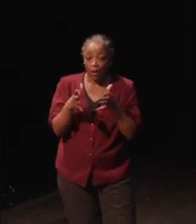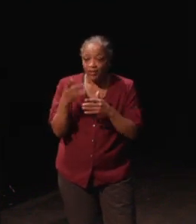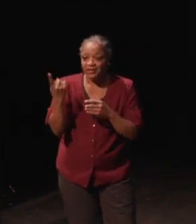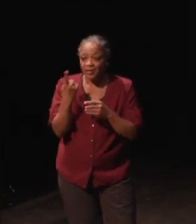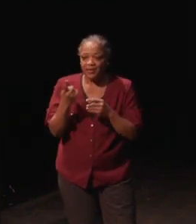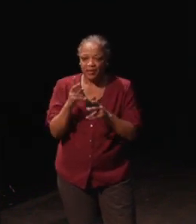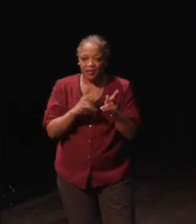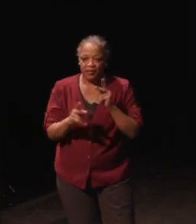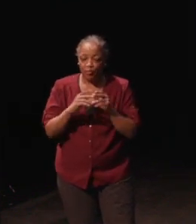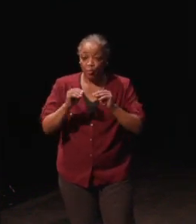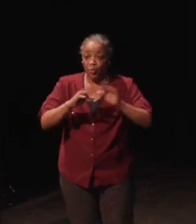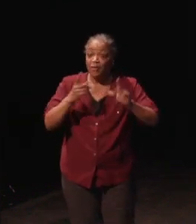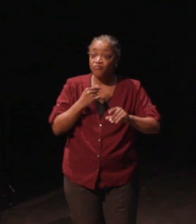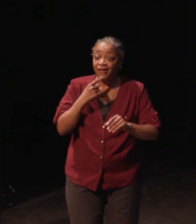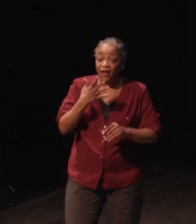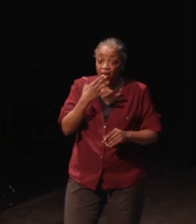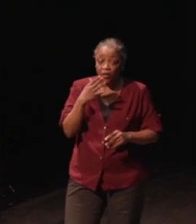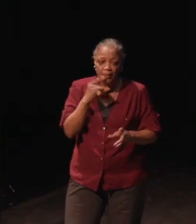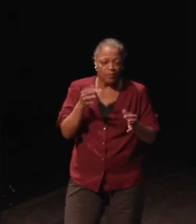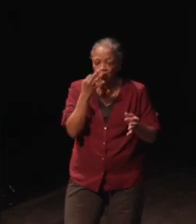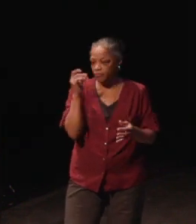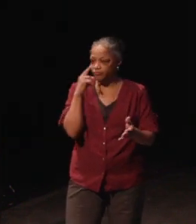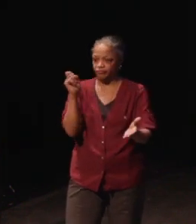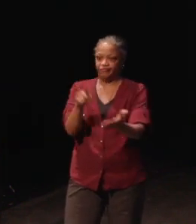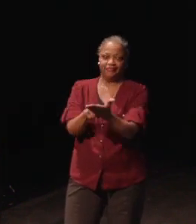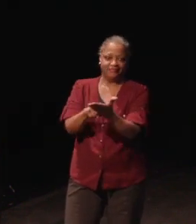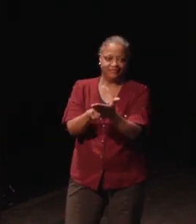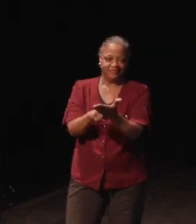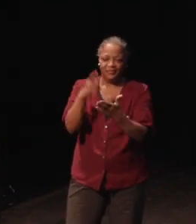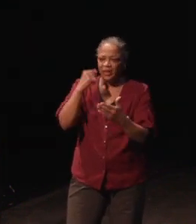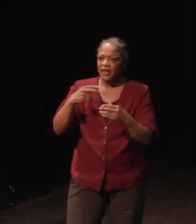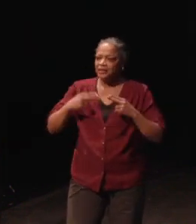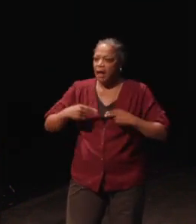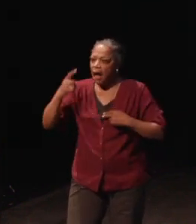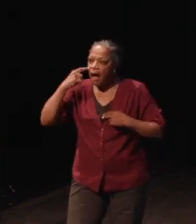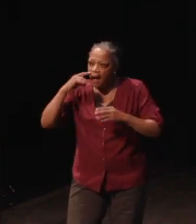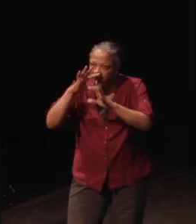be given a bright red color, people will notice it, because the human eye is attracted to movement.